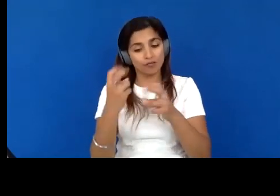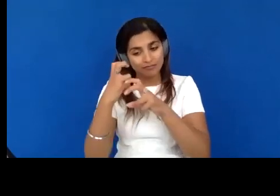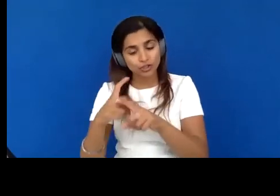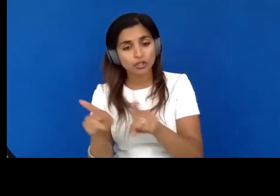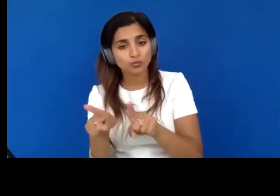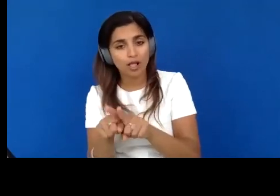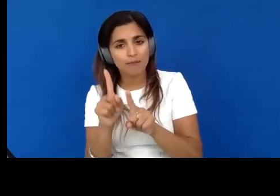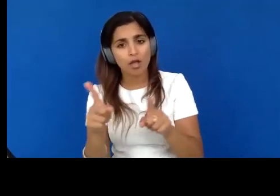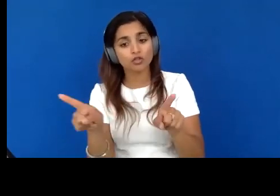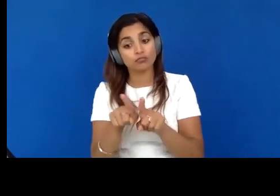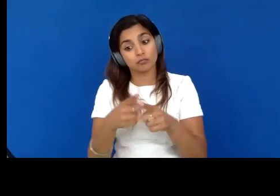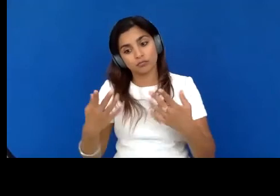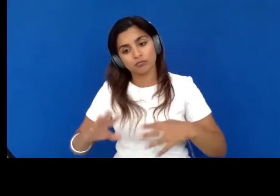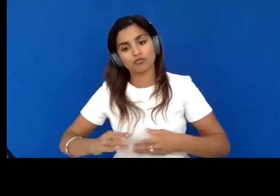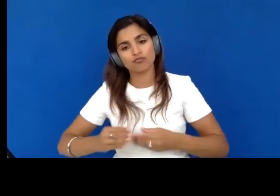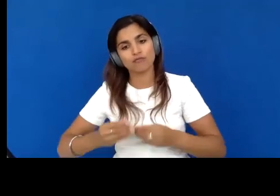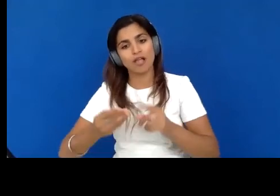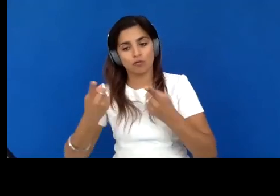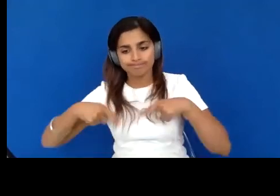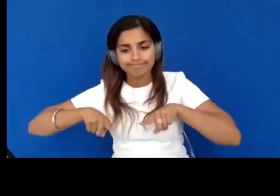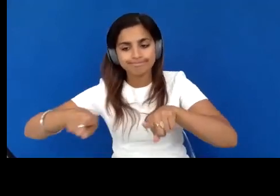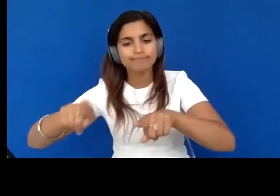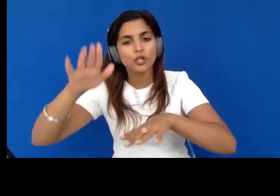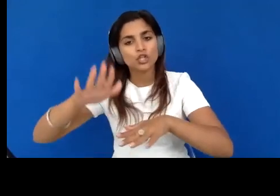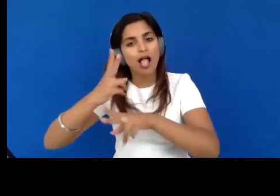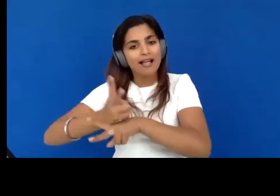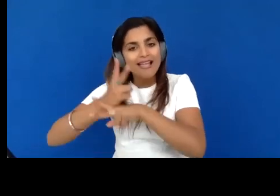schooling spaces for disabled Bhupathi children and their parents to live and